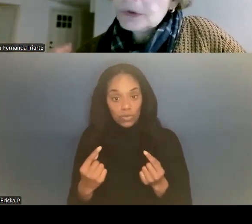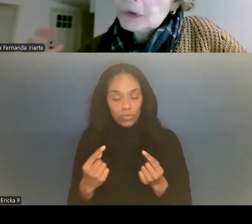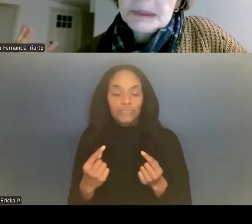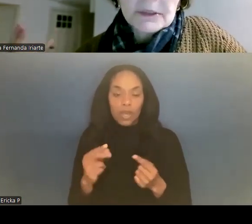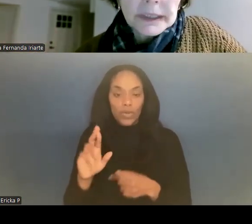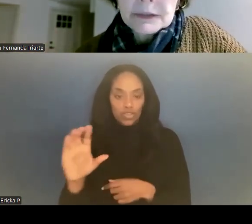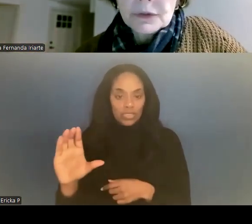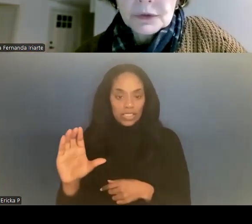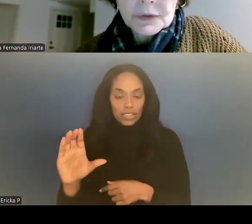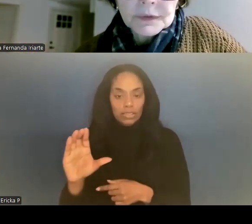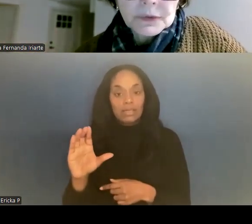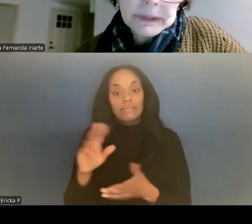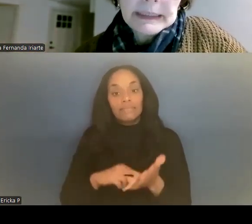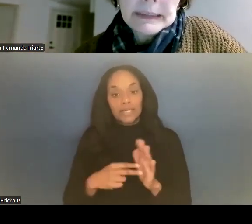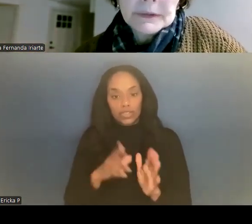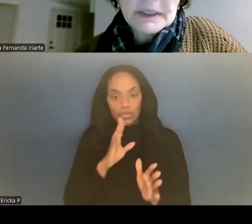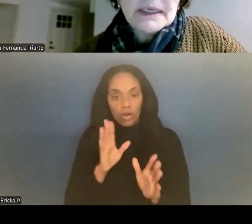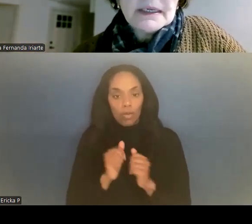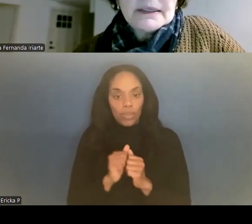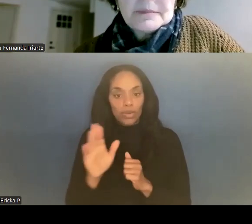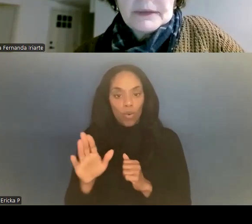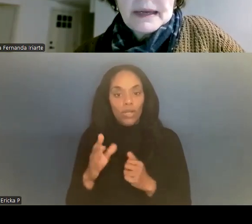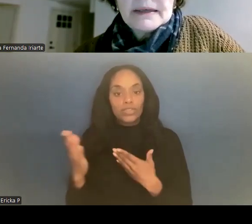So you'd be talking to your Service Coordinator about that.